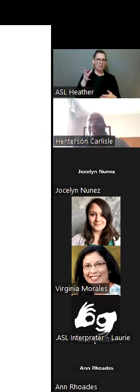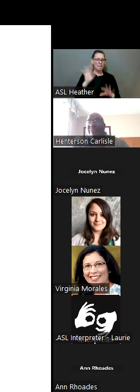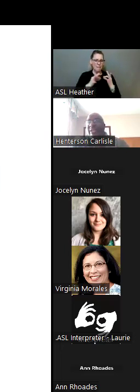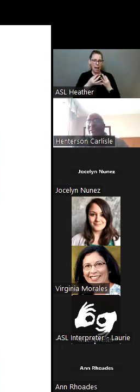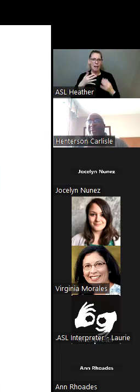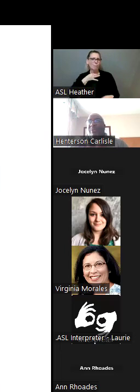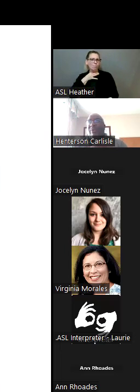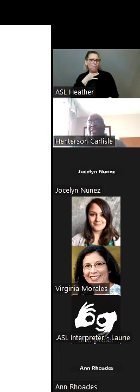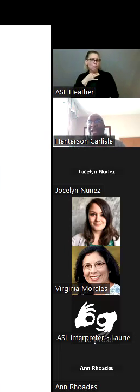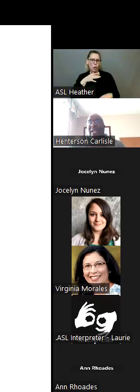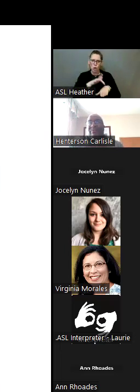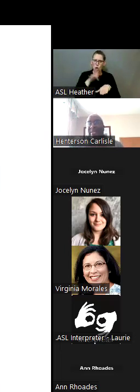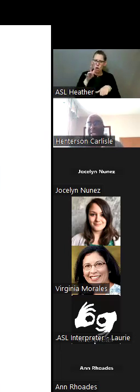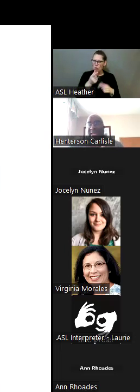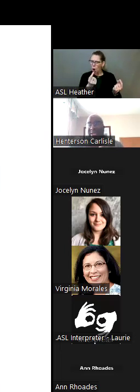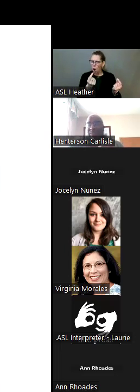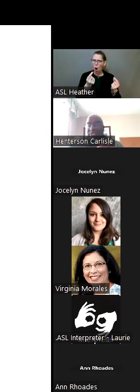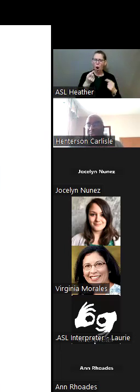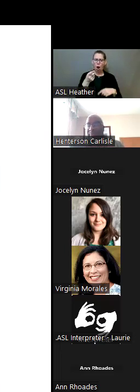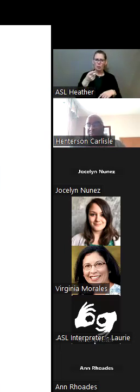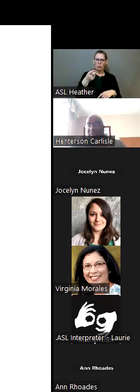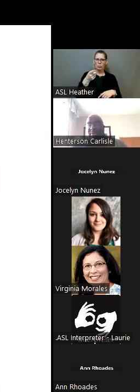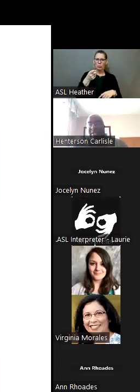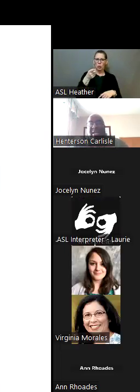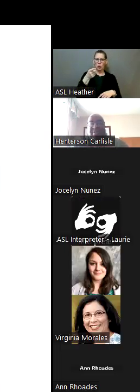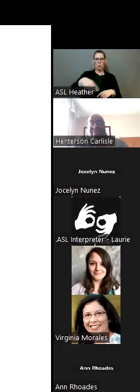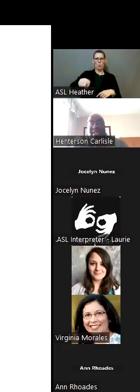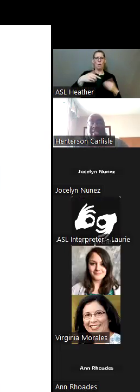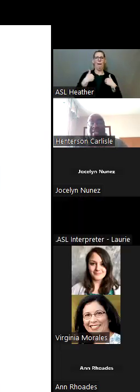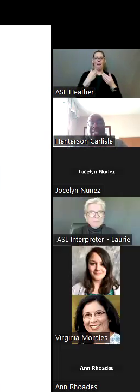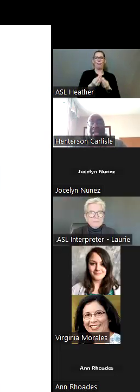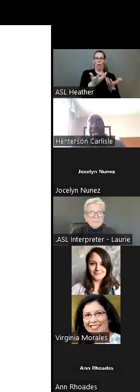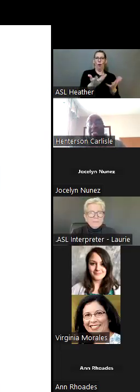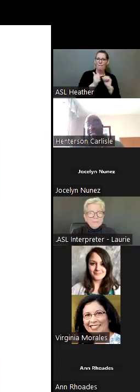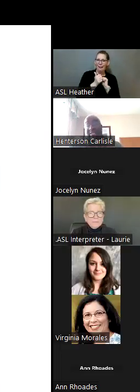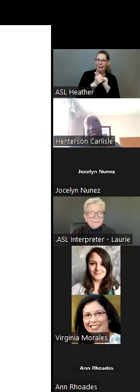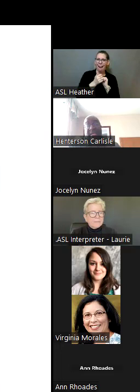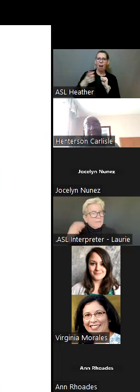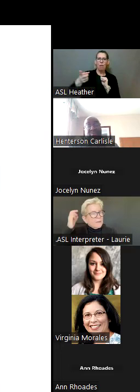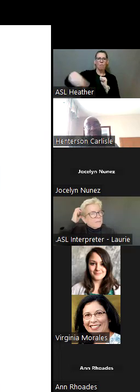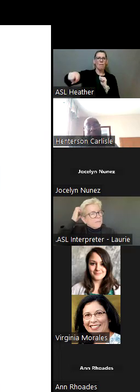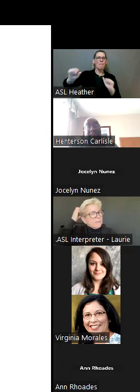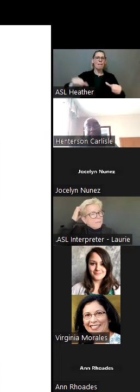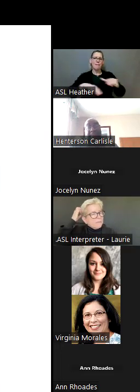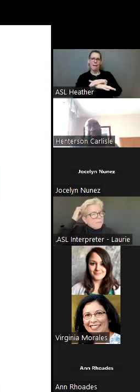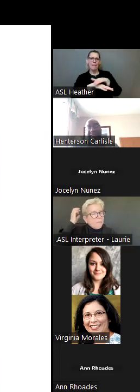They want to hear about what you have to offer and how they can access that, because